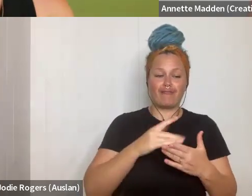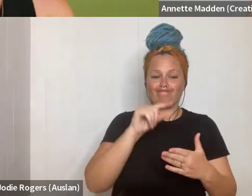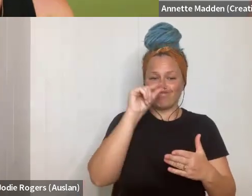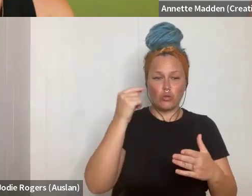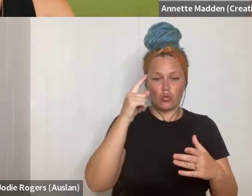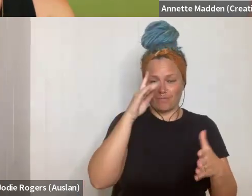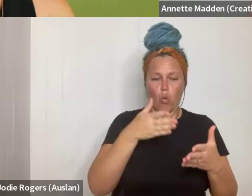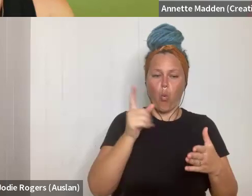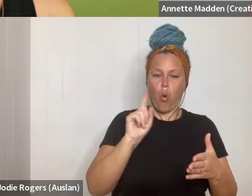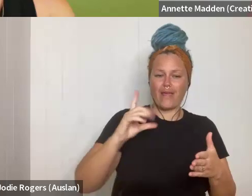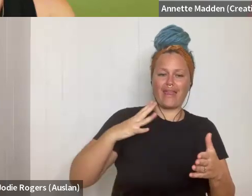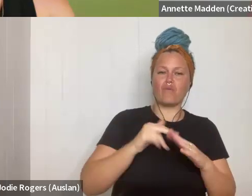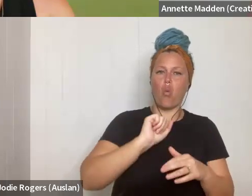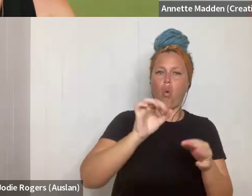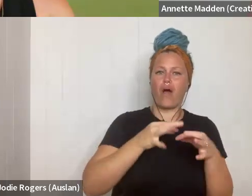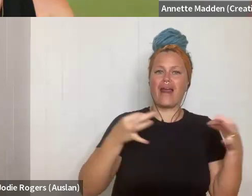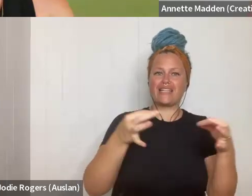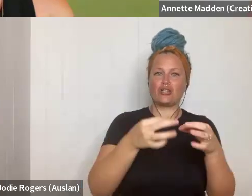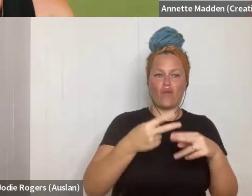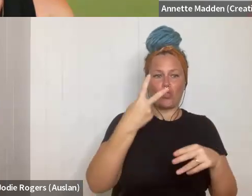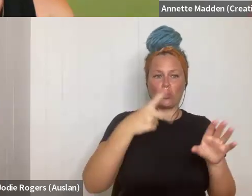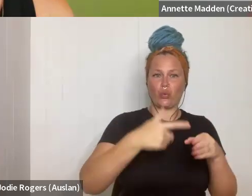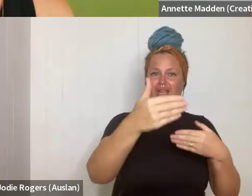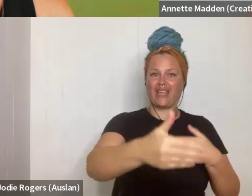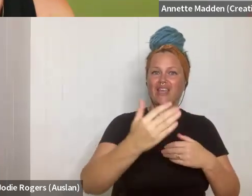The one about marketing and development activities. >> Again, it's really